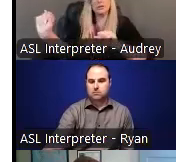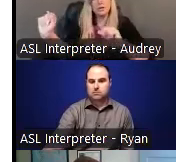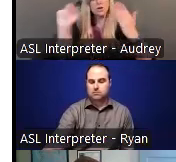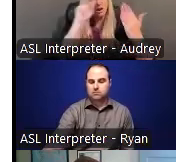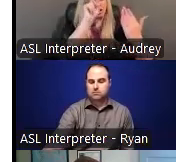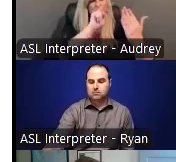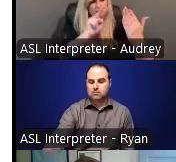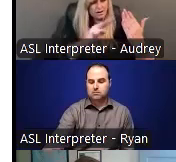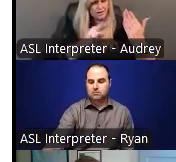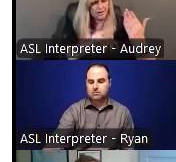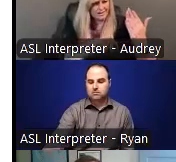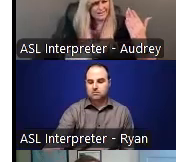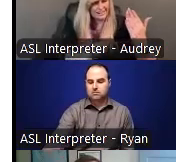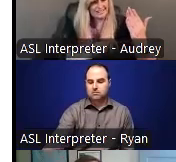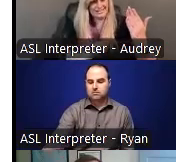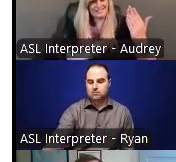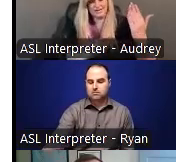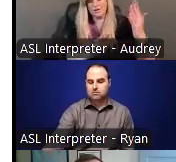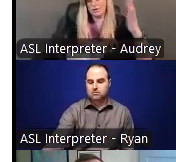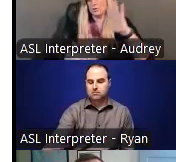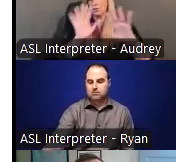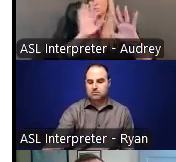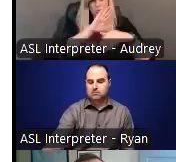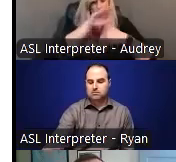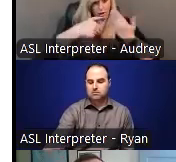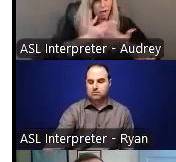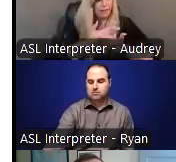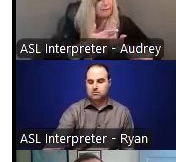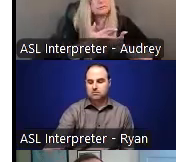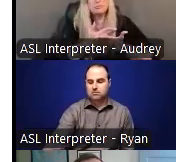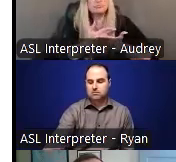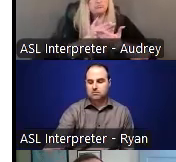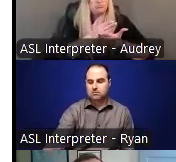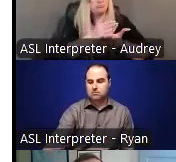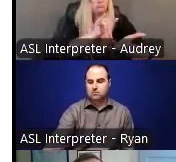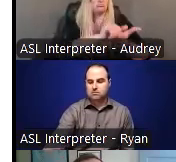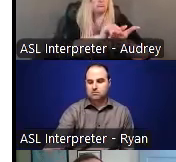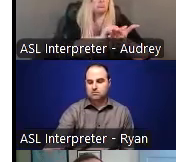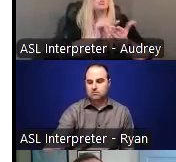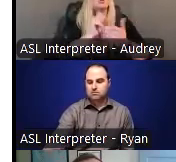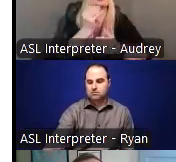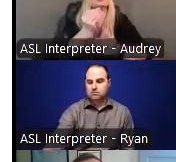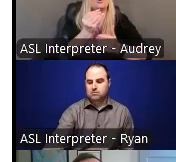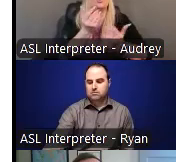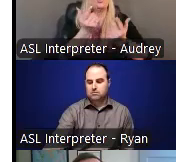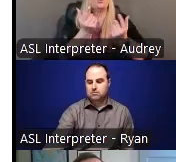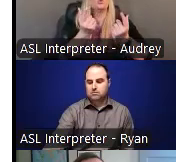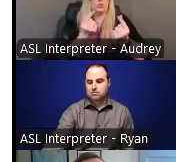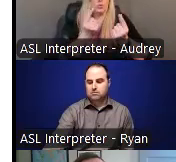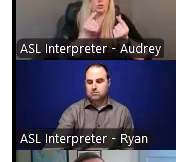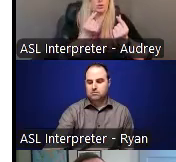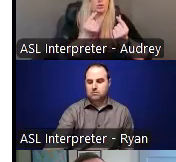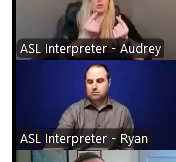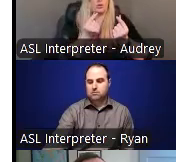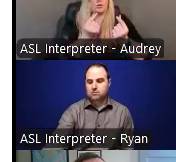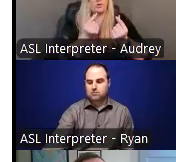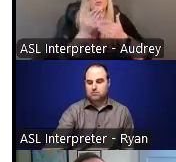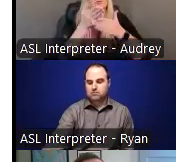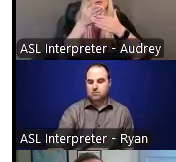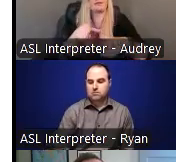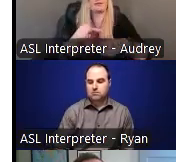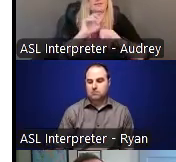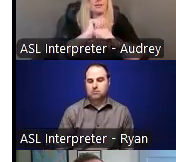all of the readings, but each of us would do sort of a section, or if there are multiple readings,